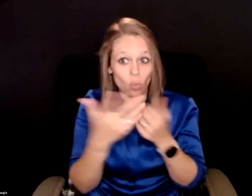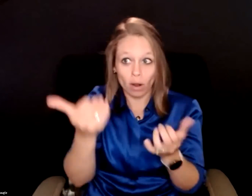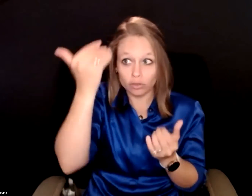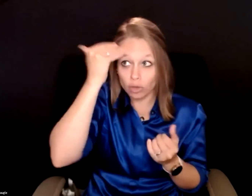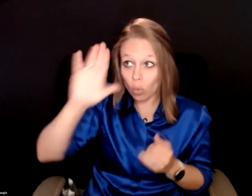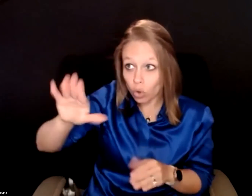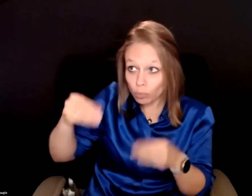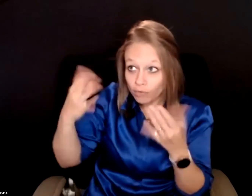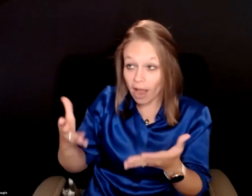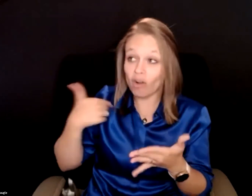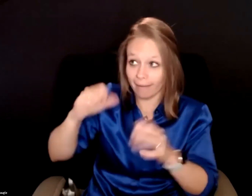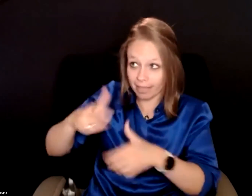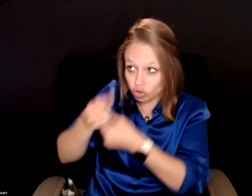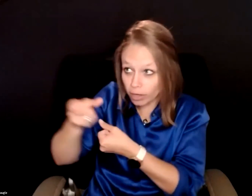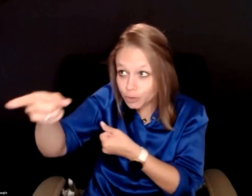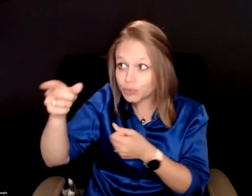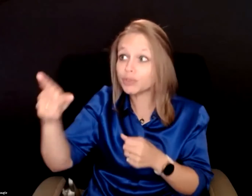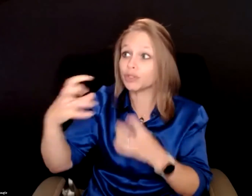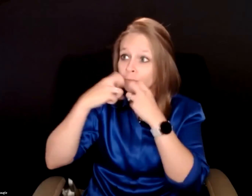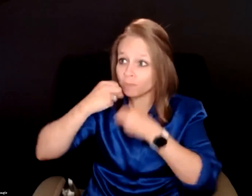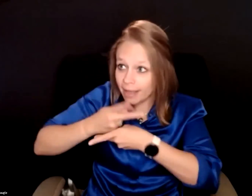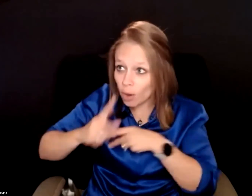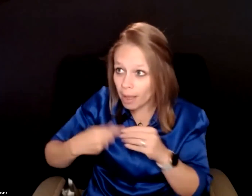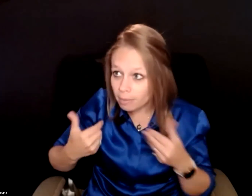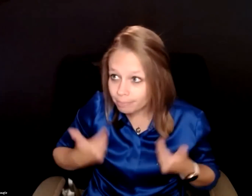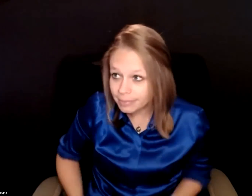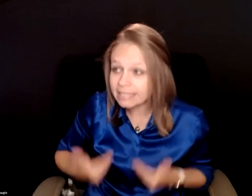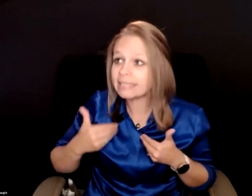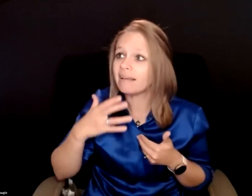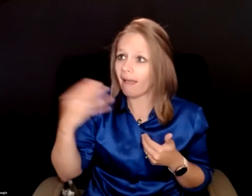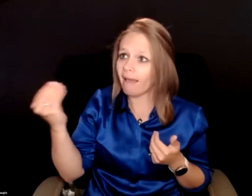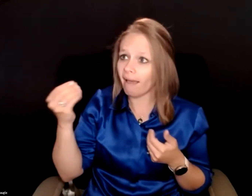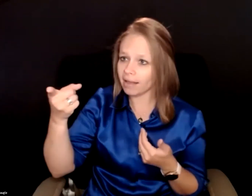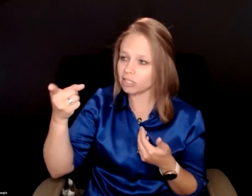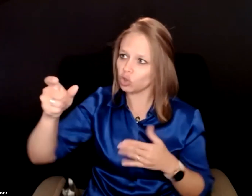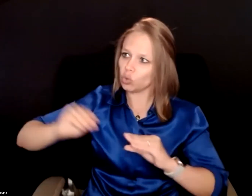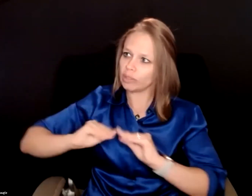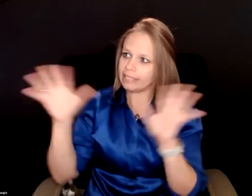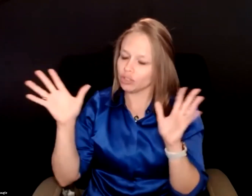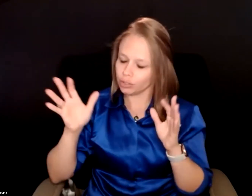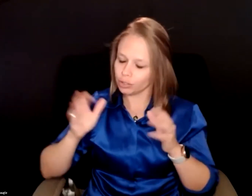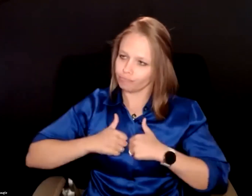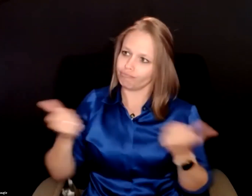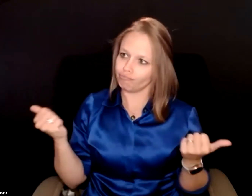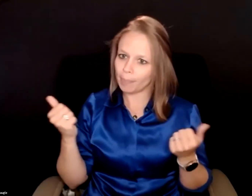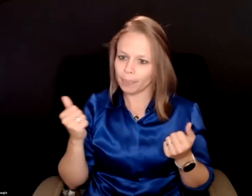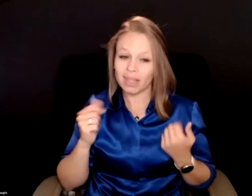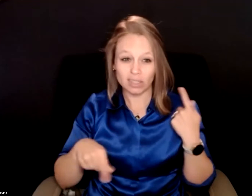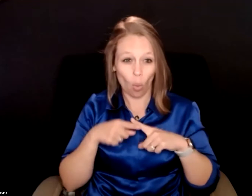provider cares about them with empathy. And there is transparency and when you walk into a room and level with the patient.